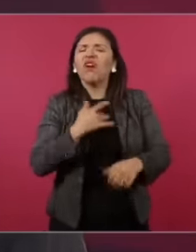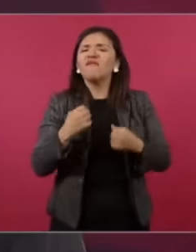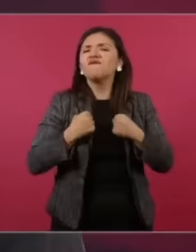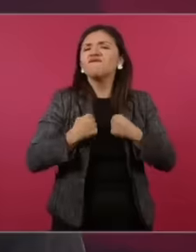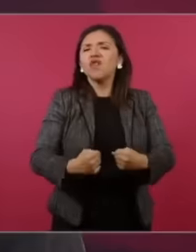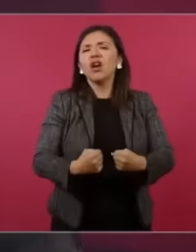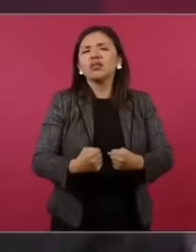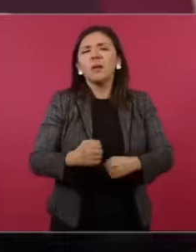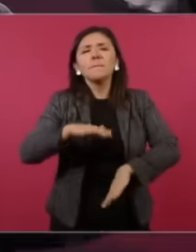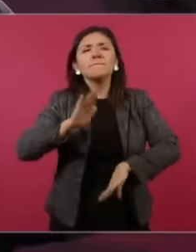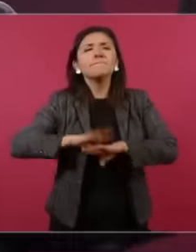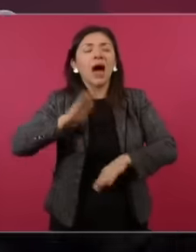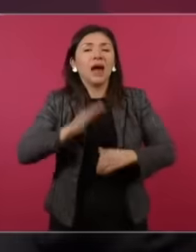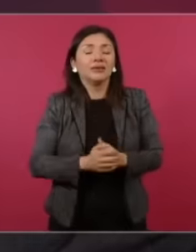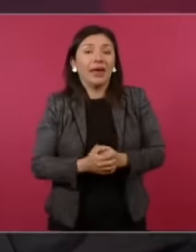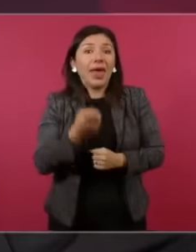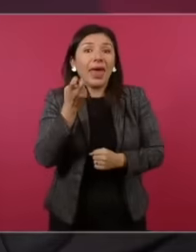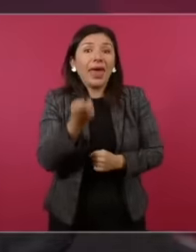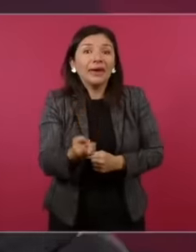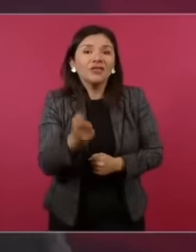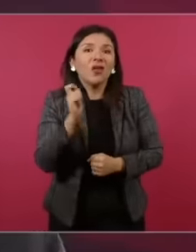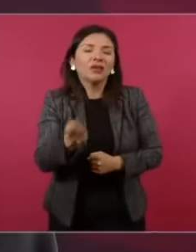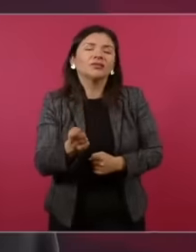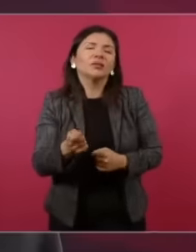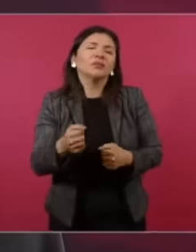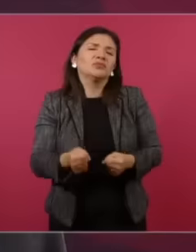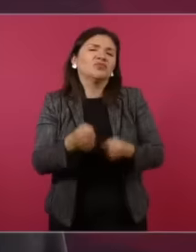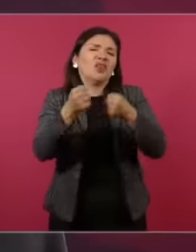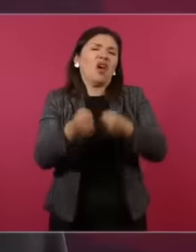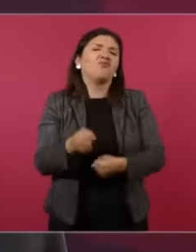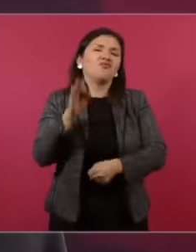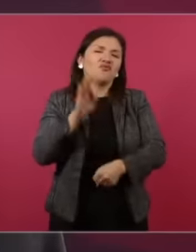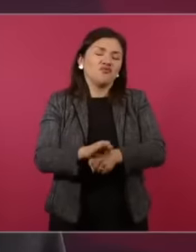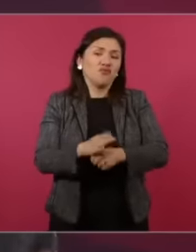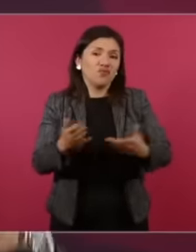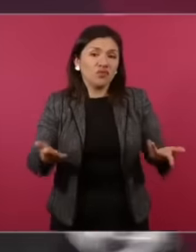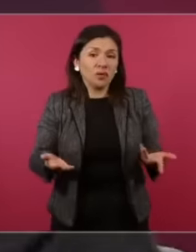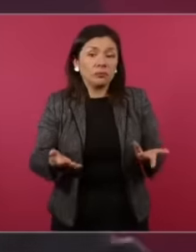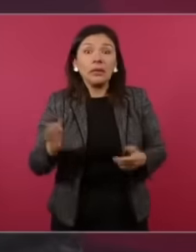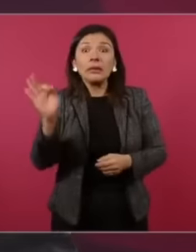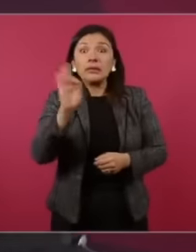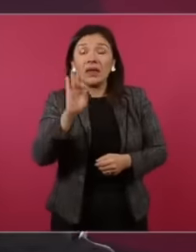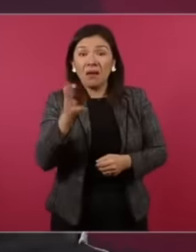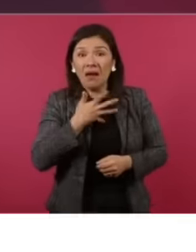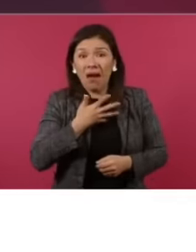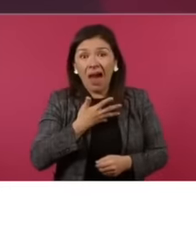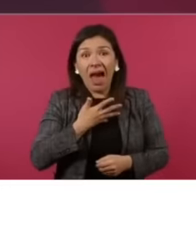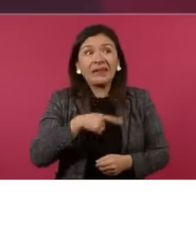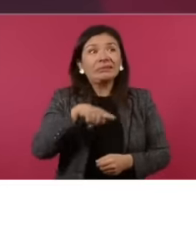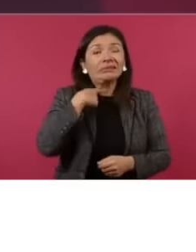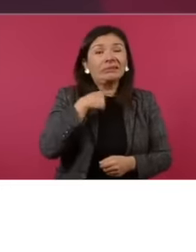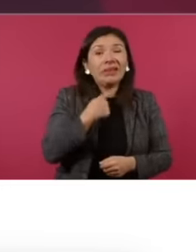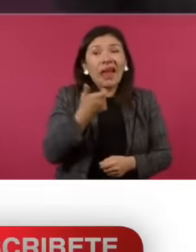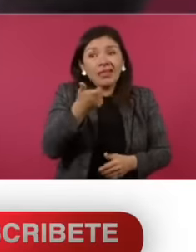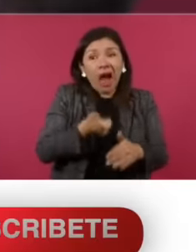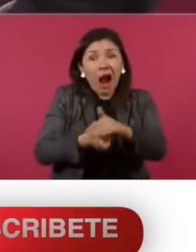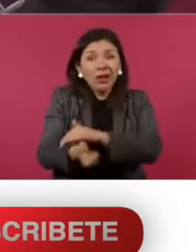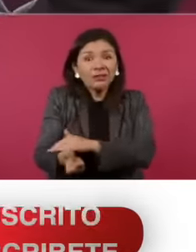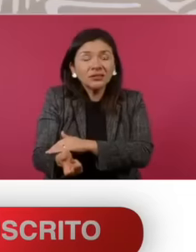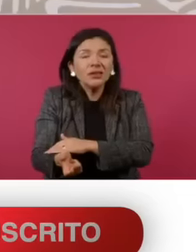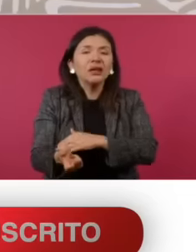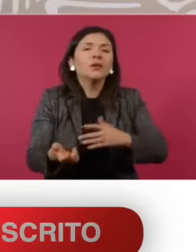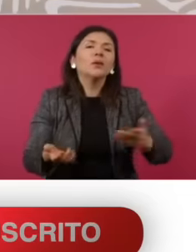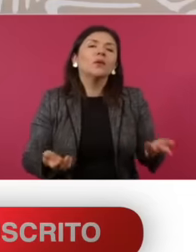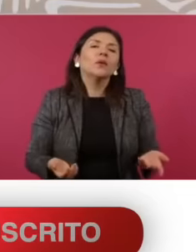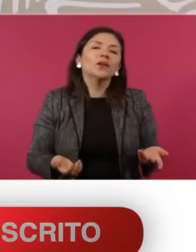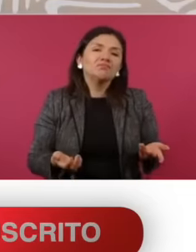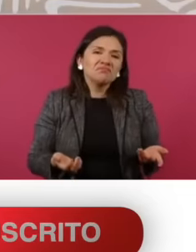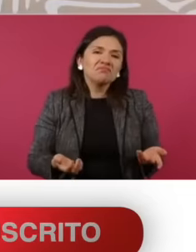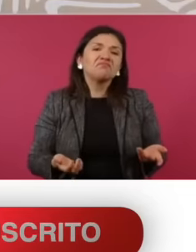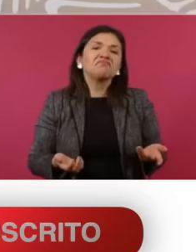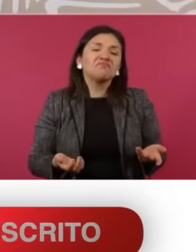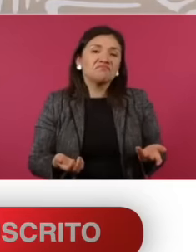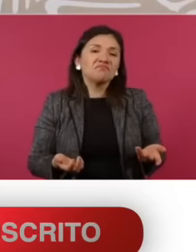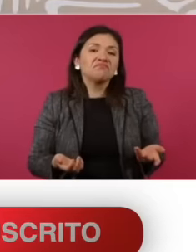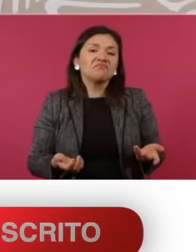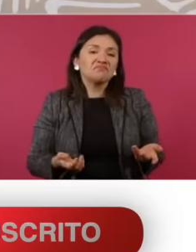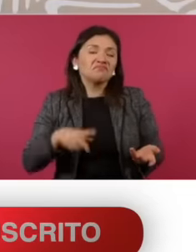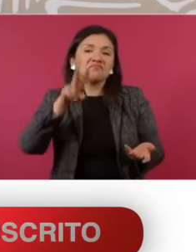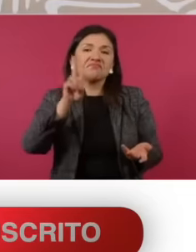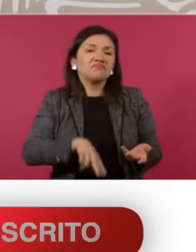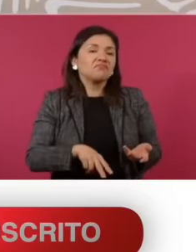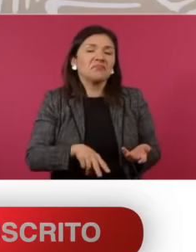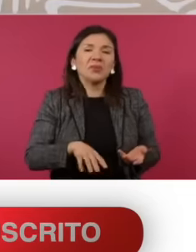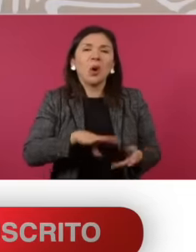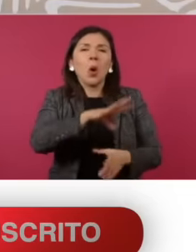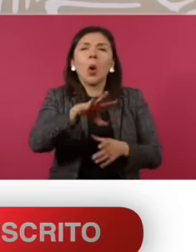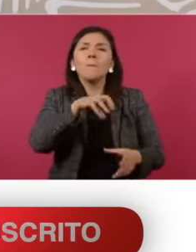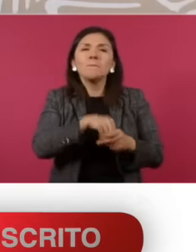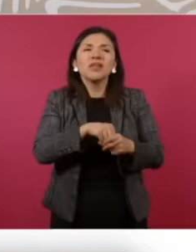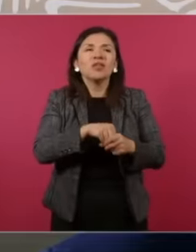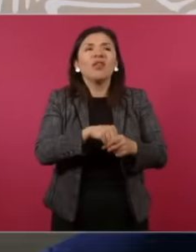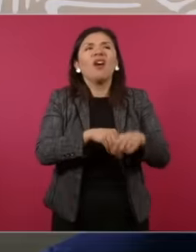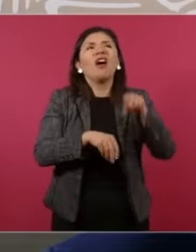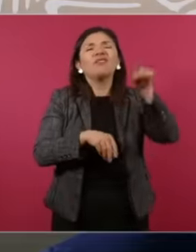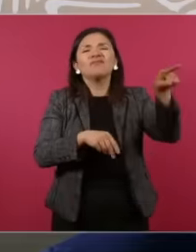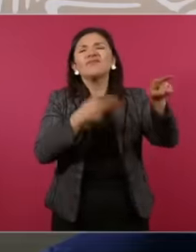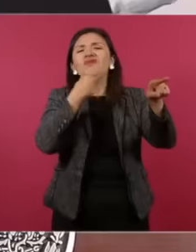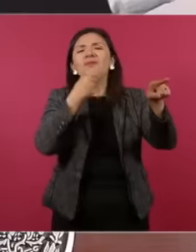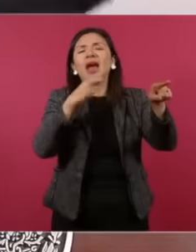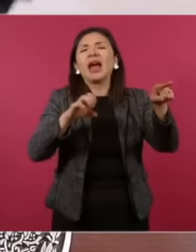. That is a guarantee if it were for money, well, in the whole strategy of Claudio x González, imagine